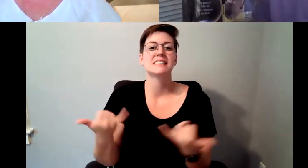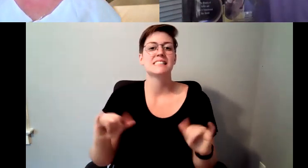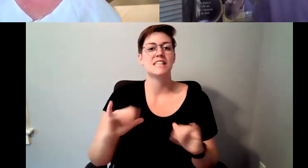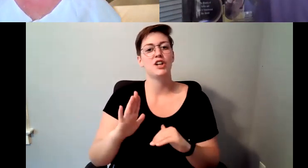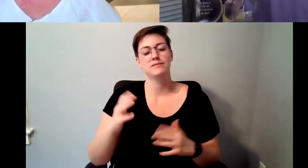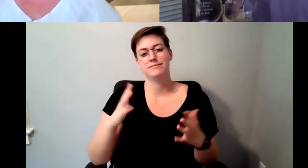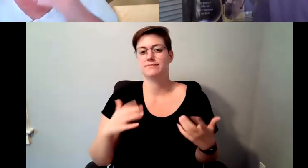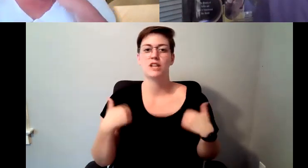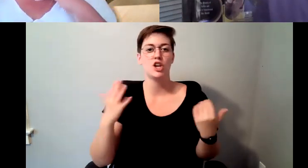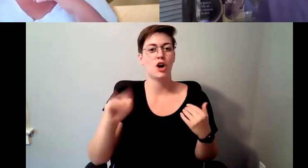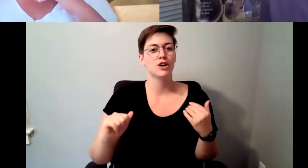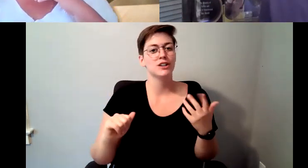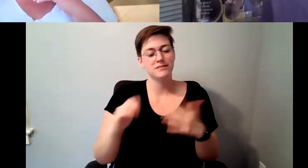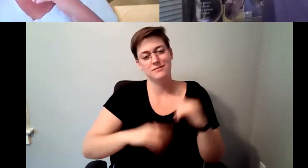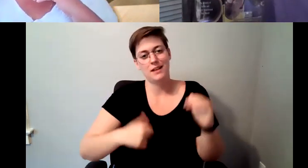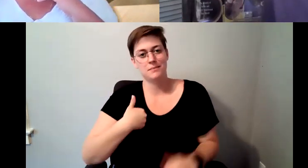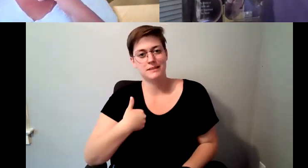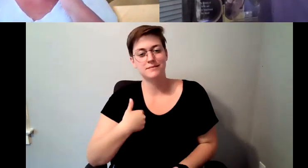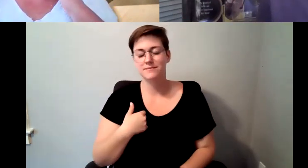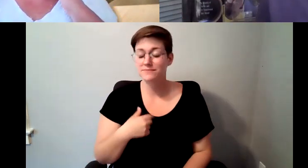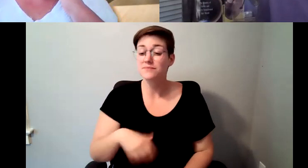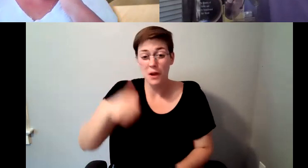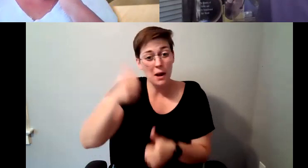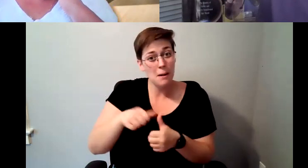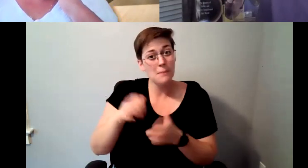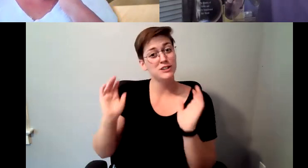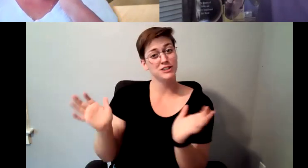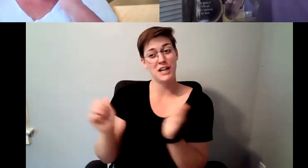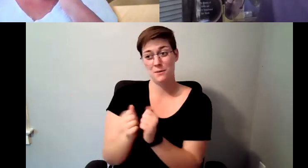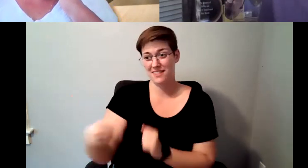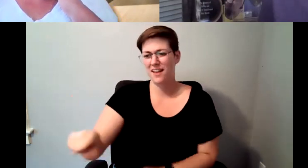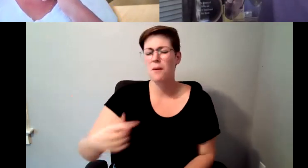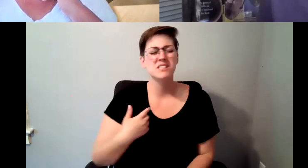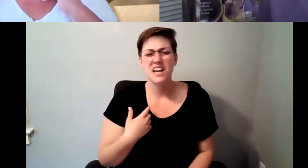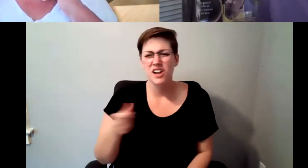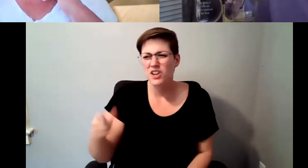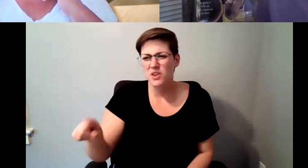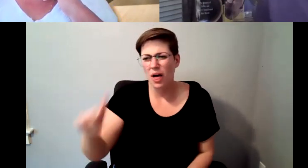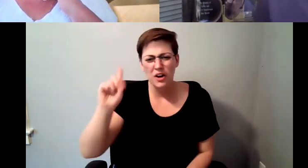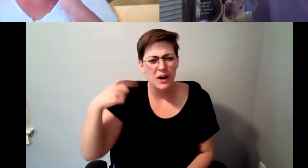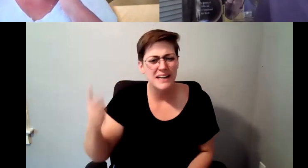back room of this store in Newton Massachusetts you guys are crazy, I have no idea what i'm doing.